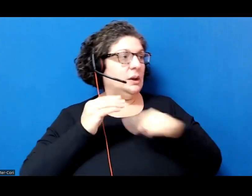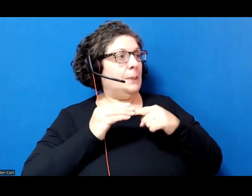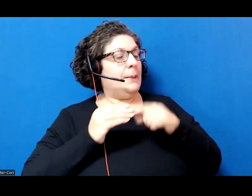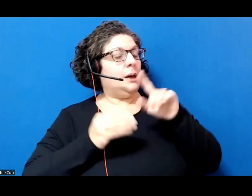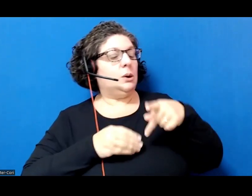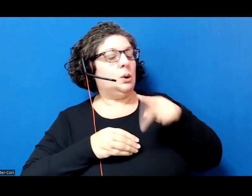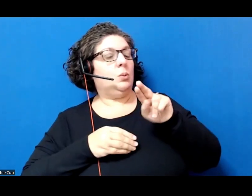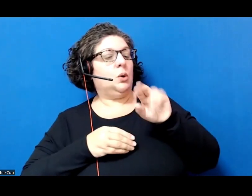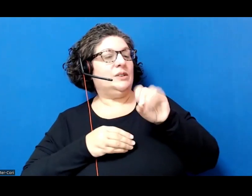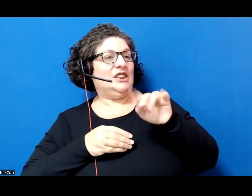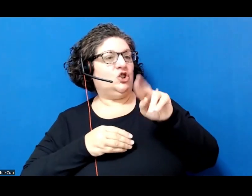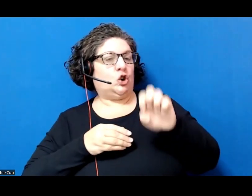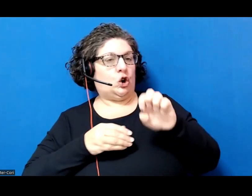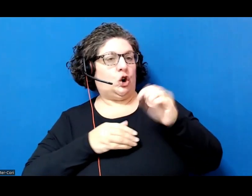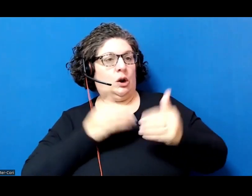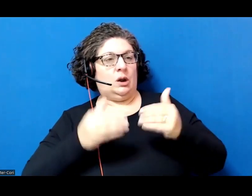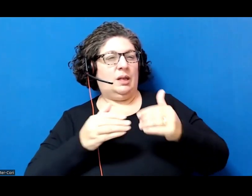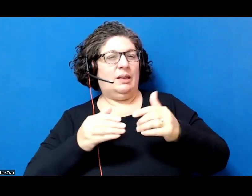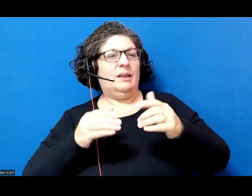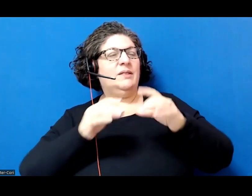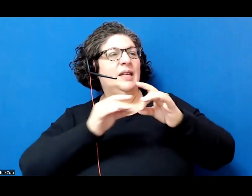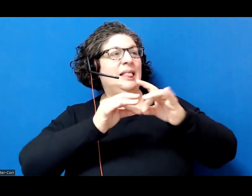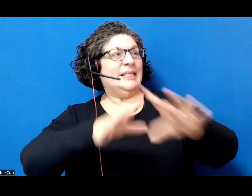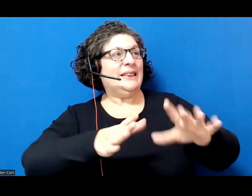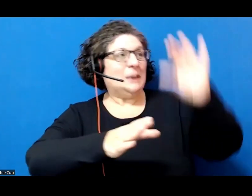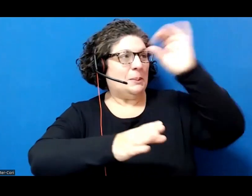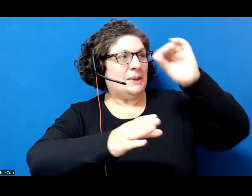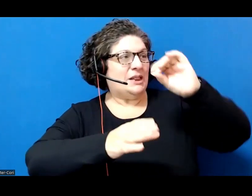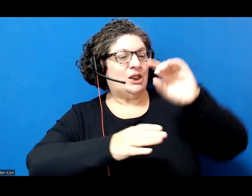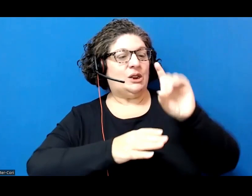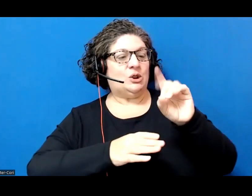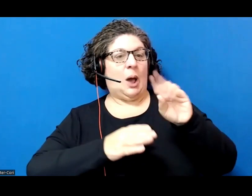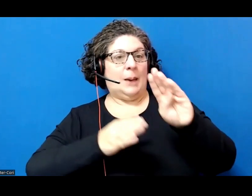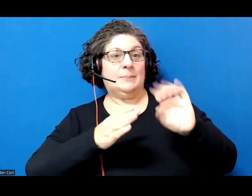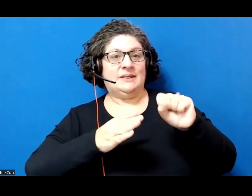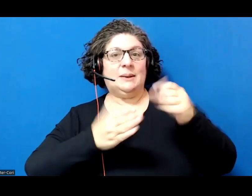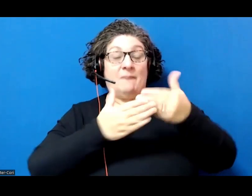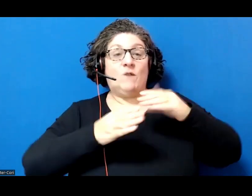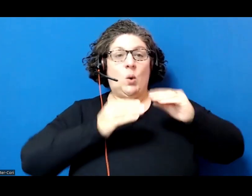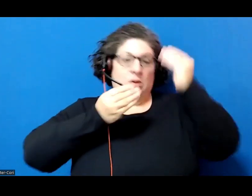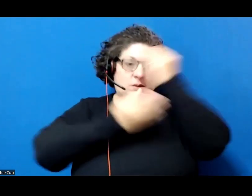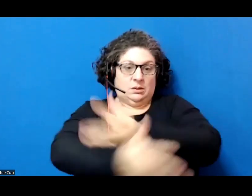We had that leaked opinion in the Dobbs case. I am not aware that this has happened before.